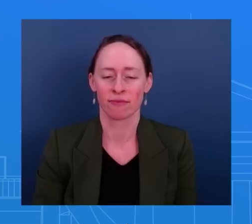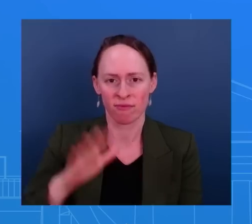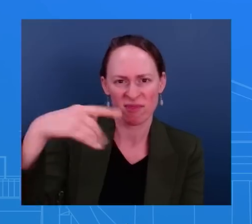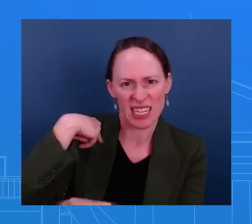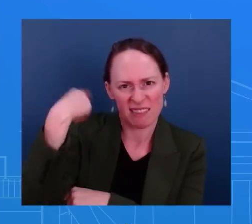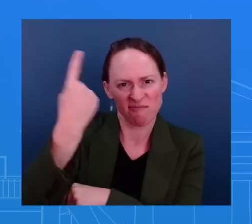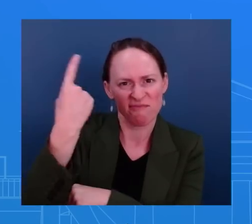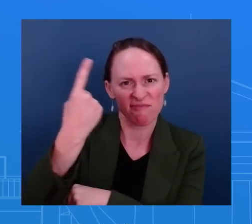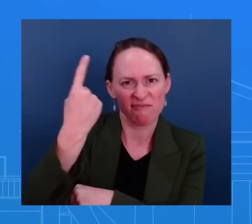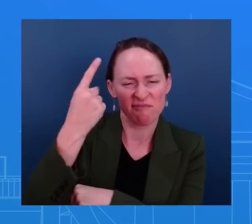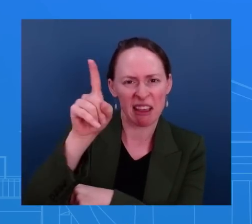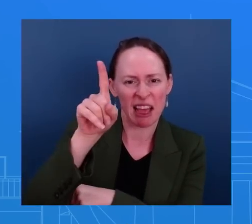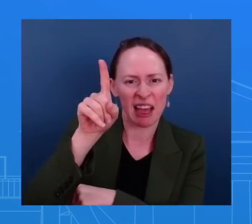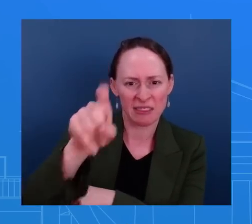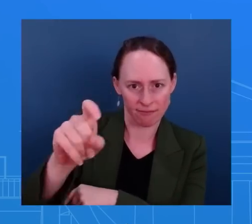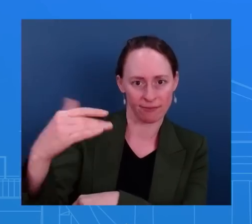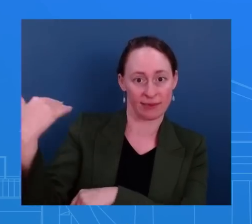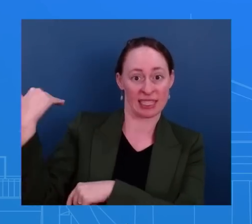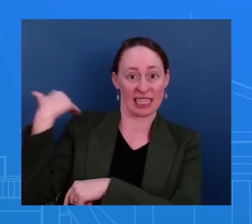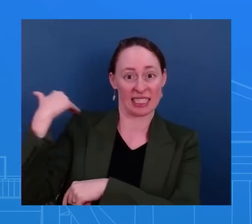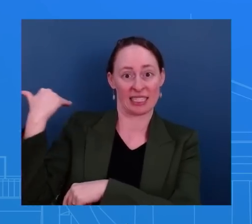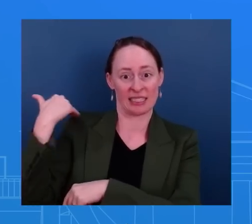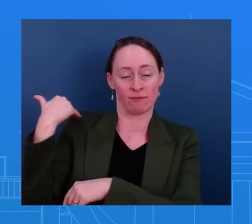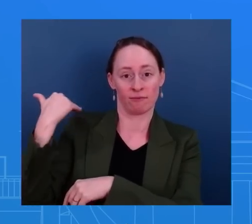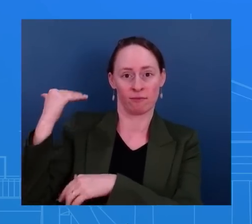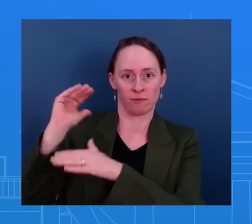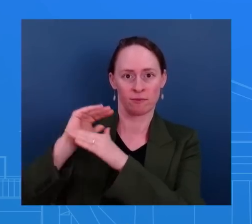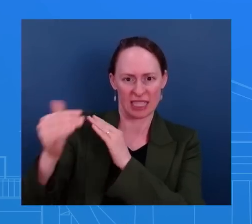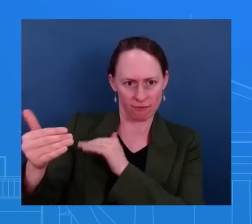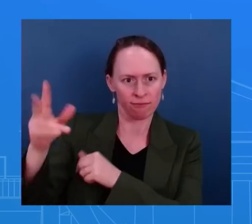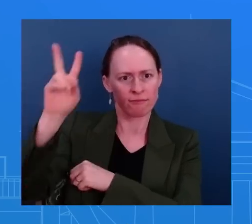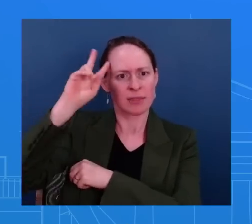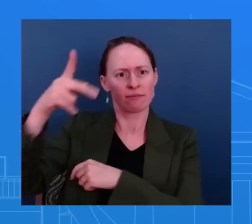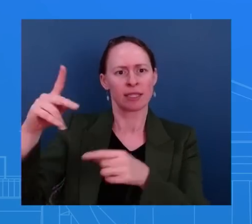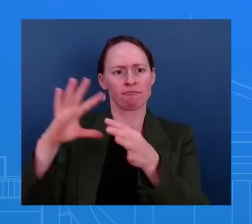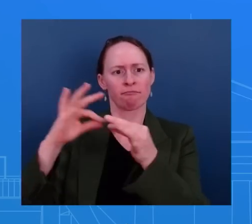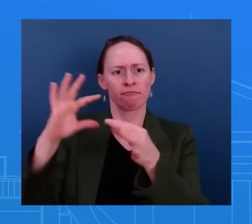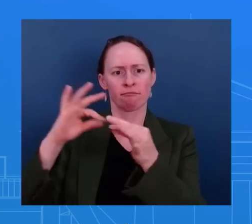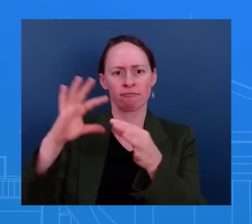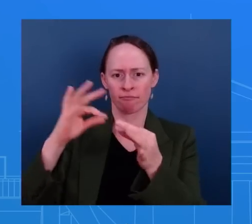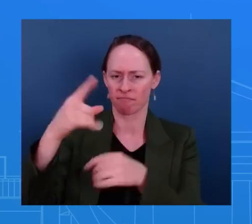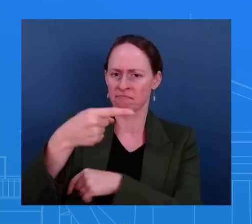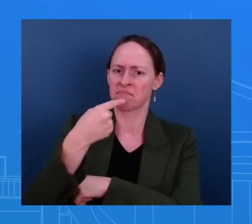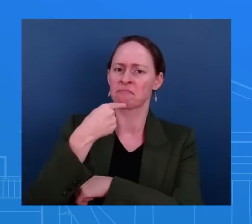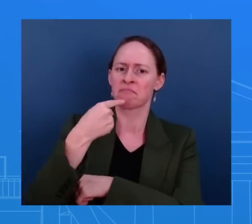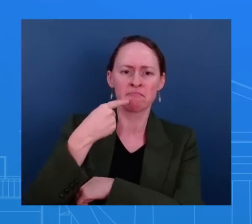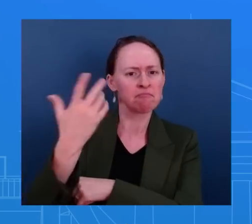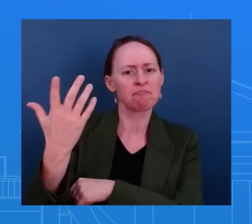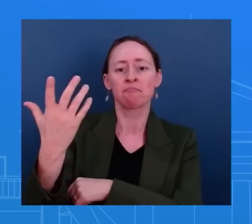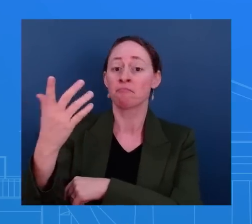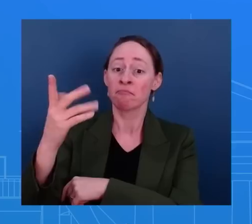in saying she would support proposals that would not tax tipped wages. If such a similar bill made its way